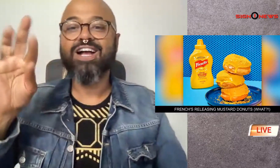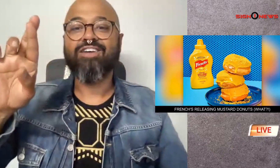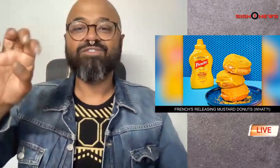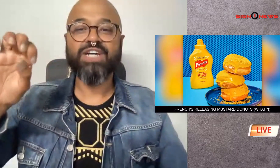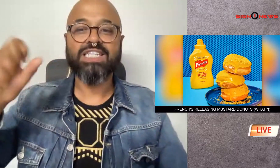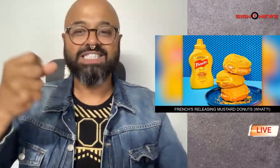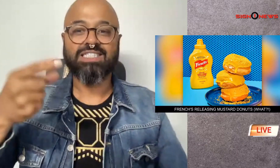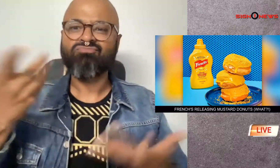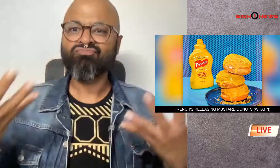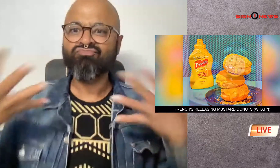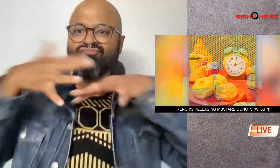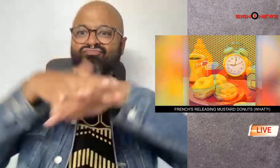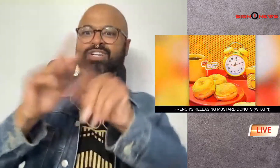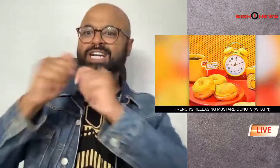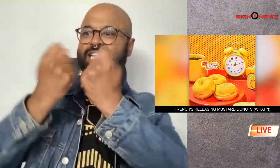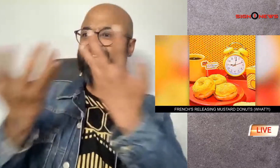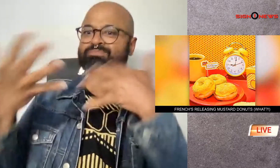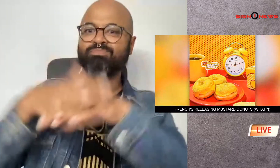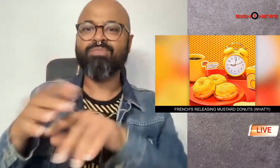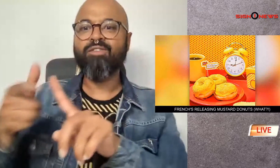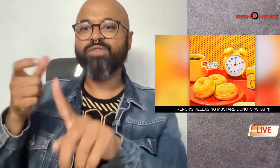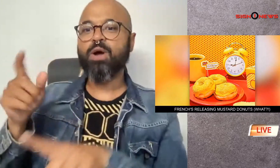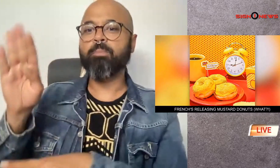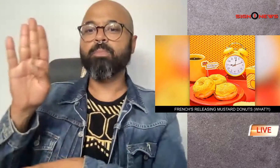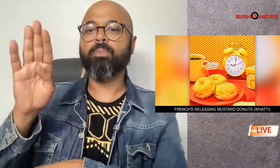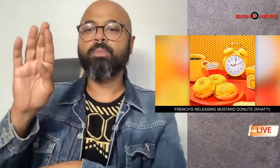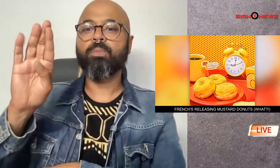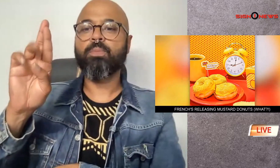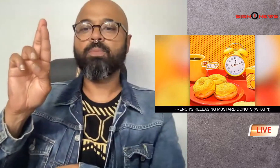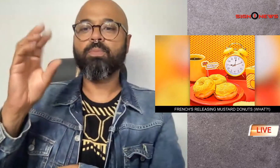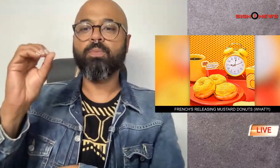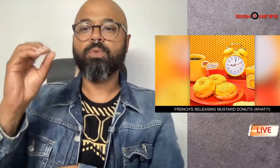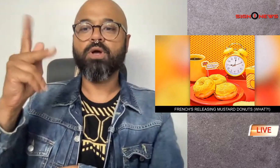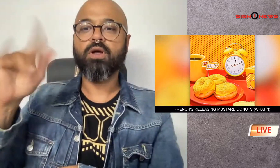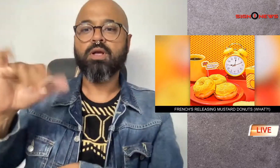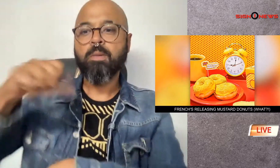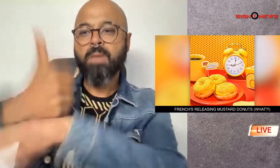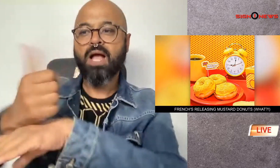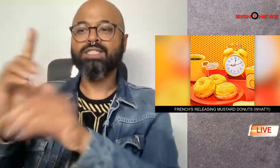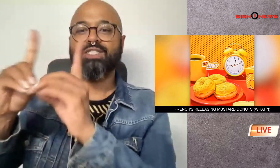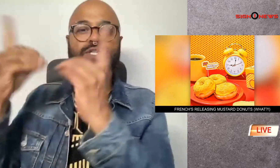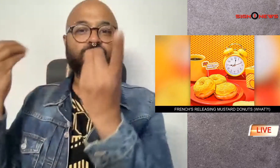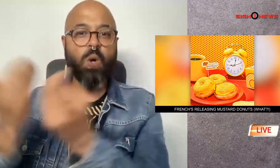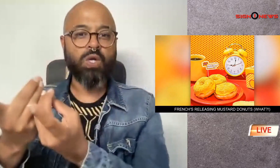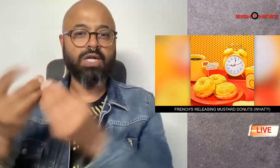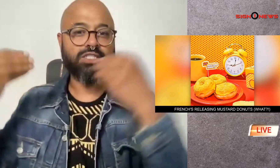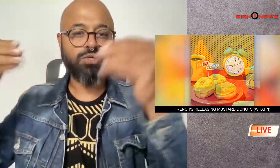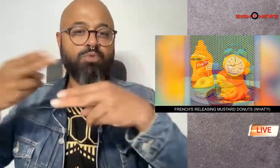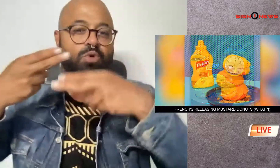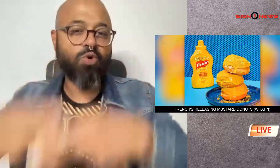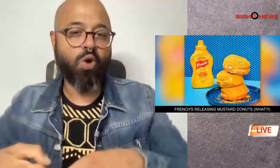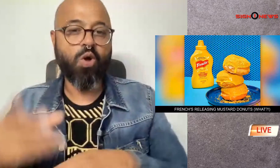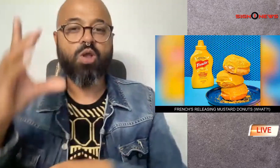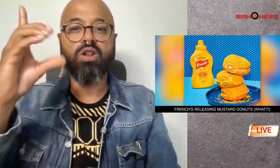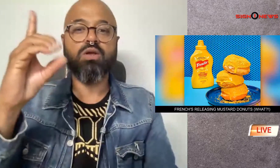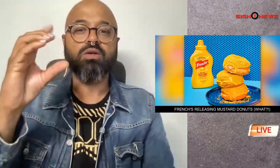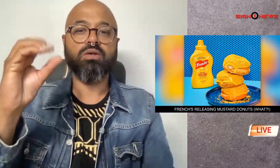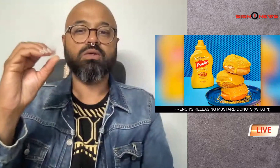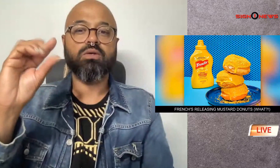so mustard maker French's teamed up with a Brooklyn-based doughnut shop called dough